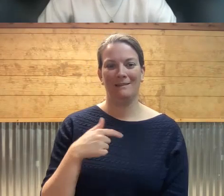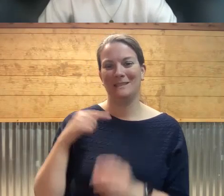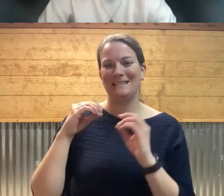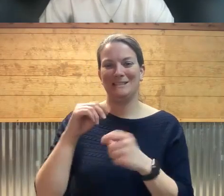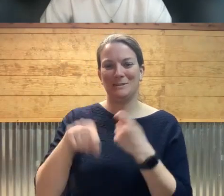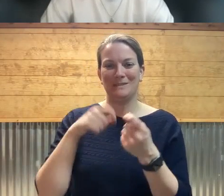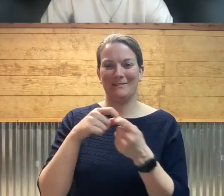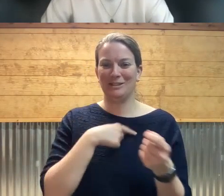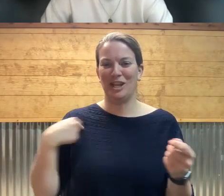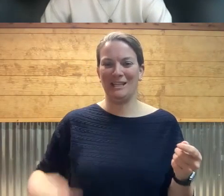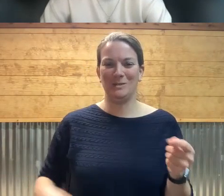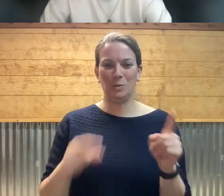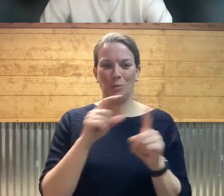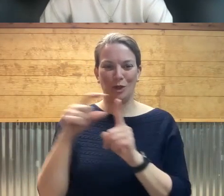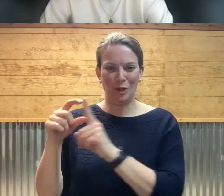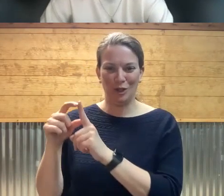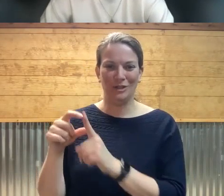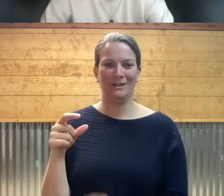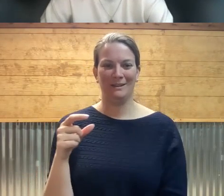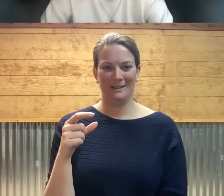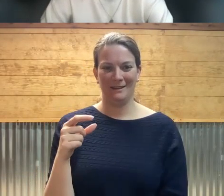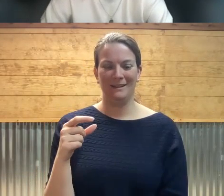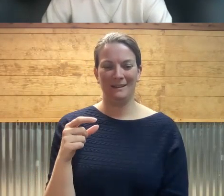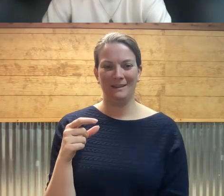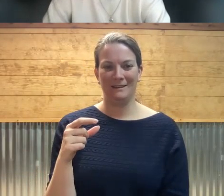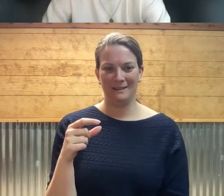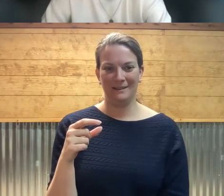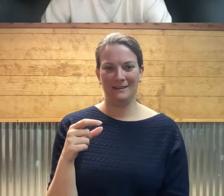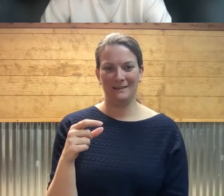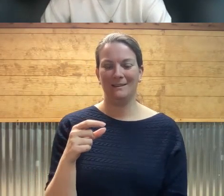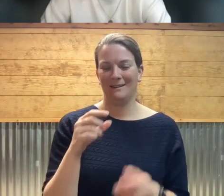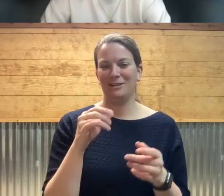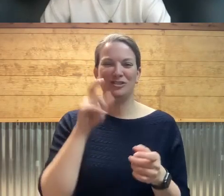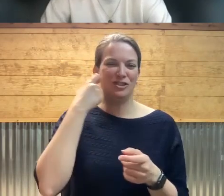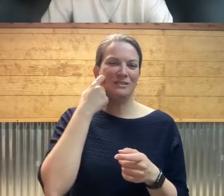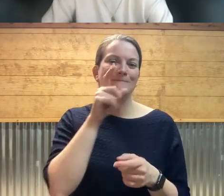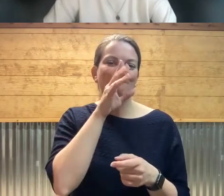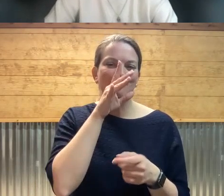Dancing is the Chinese men of diversity toy and sing.